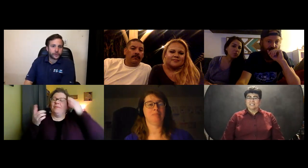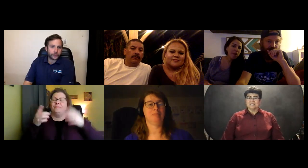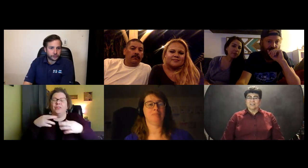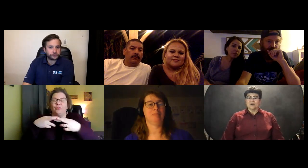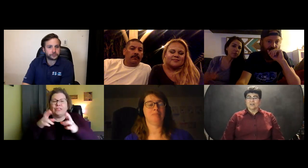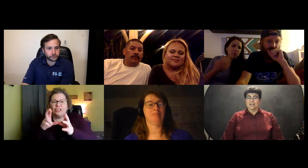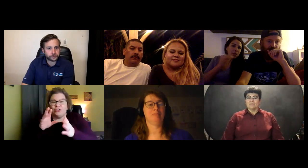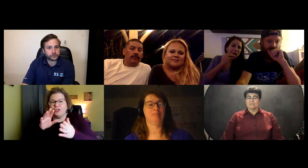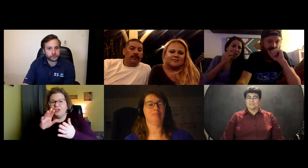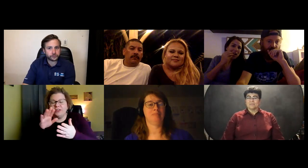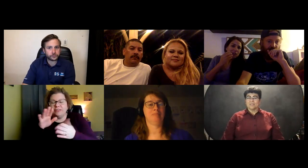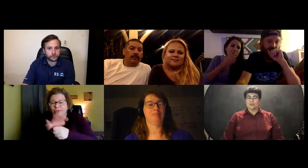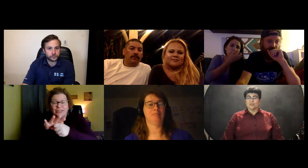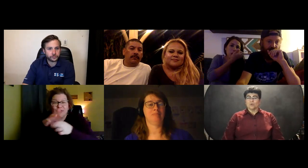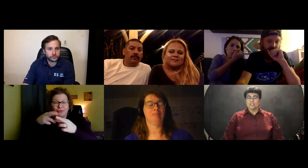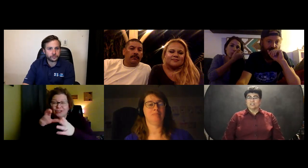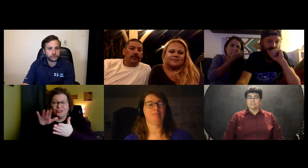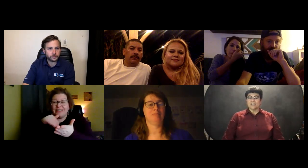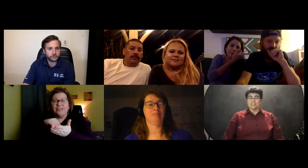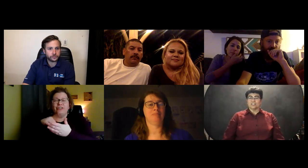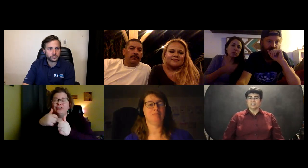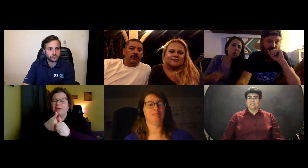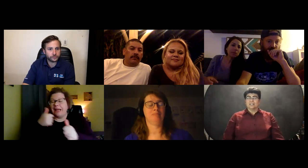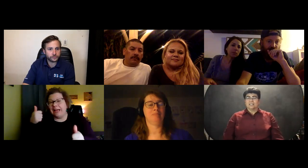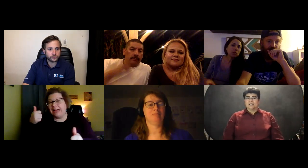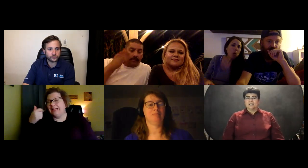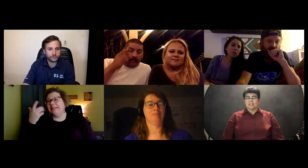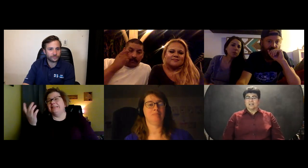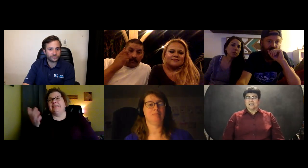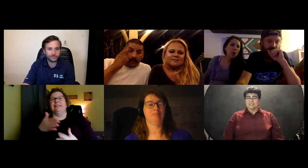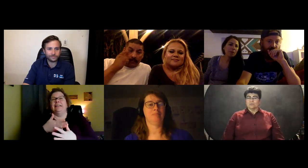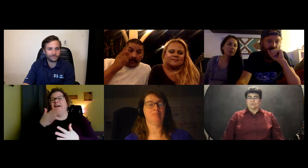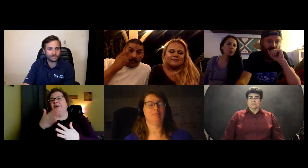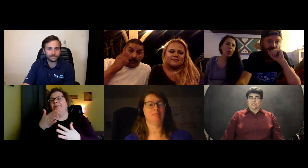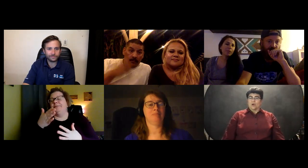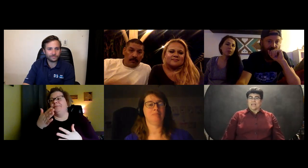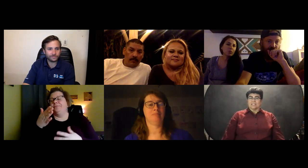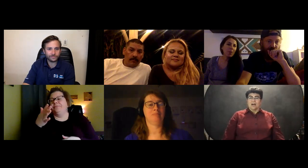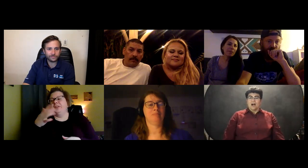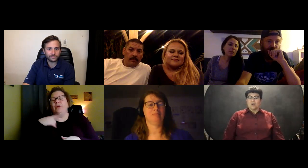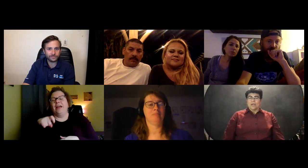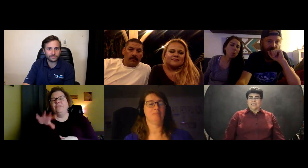so um you know the regional center